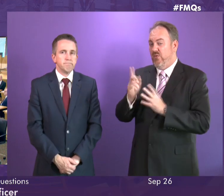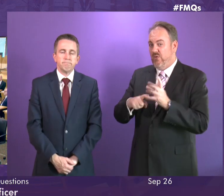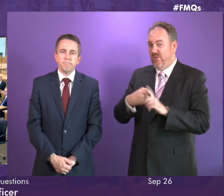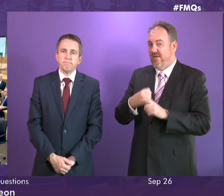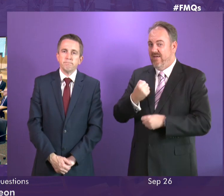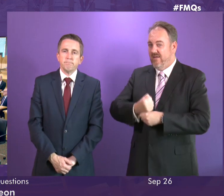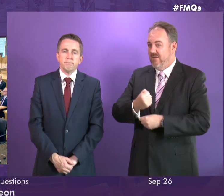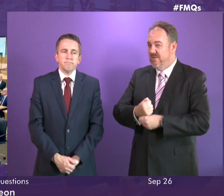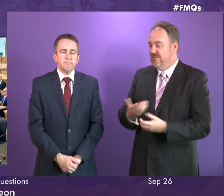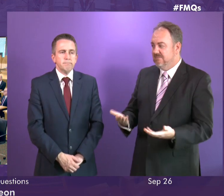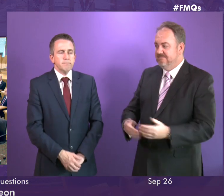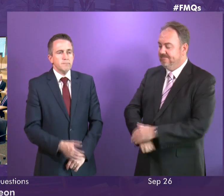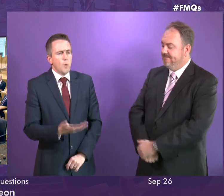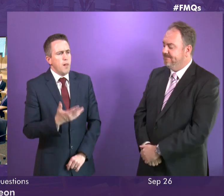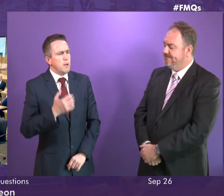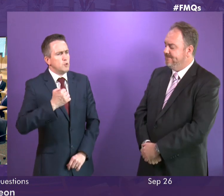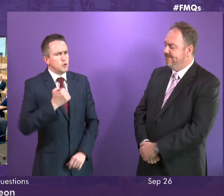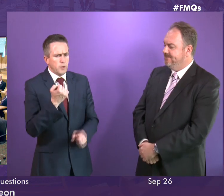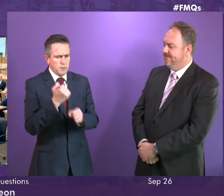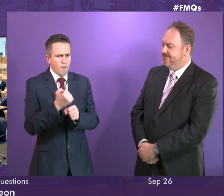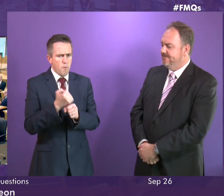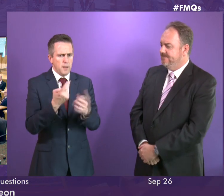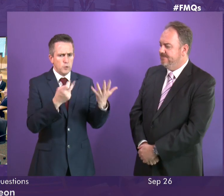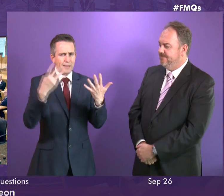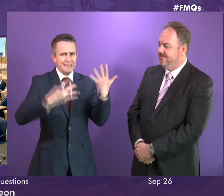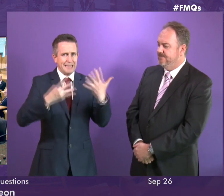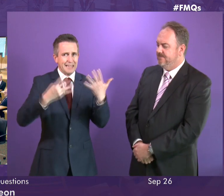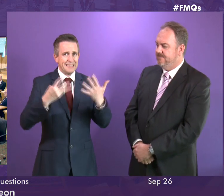The First Minister: The Scottish Government’s 2019 welfare reform